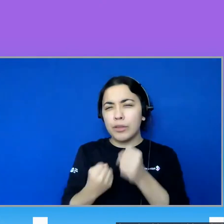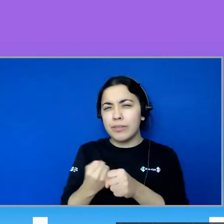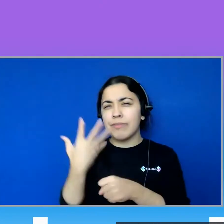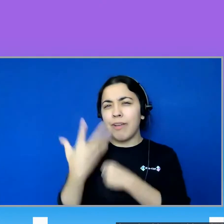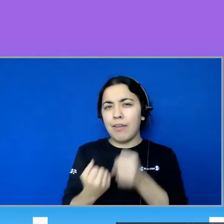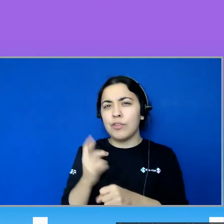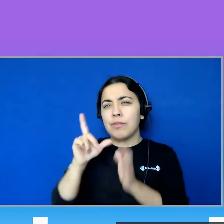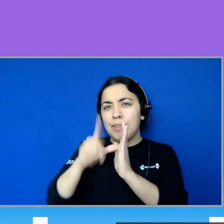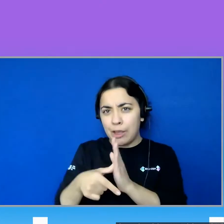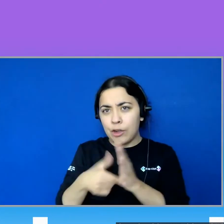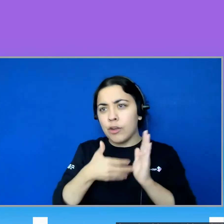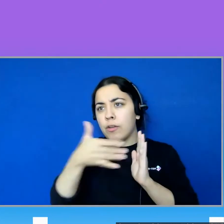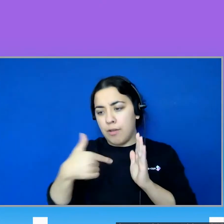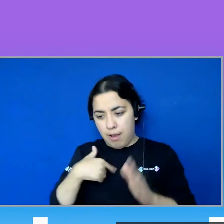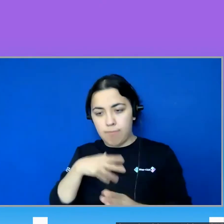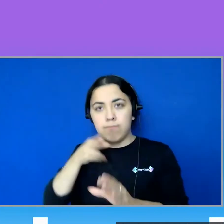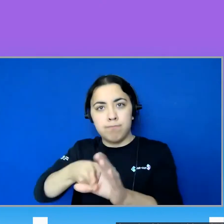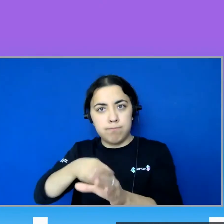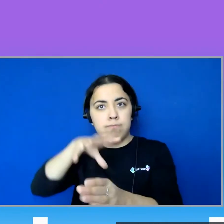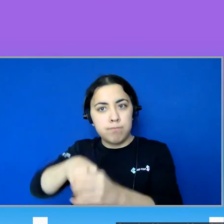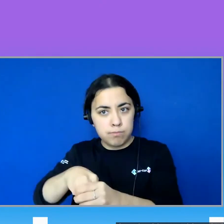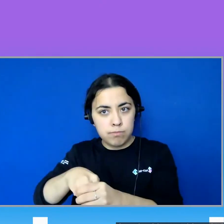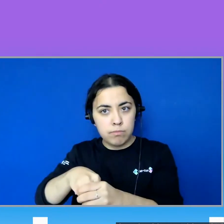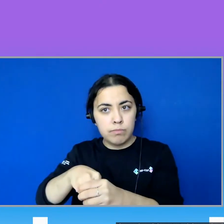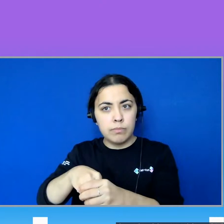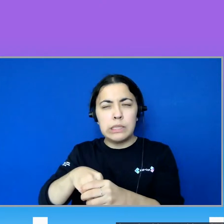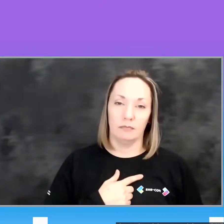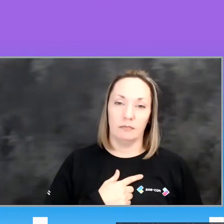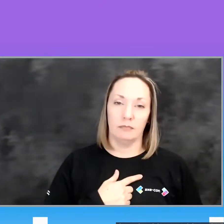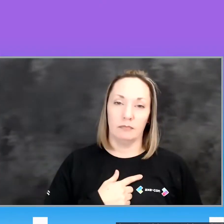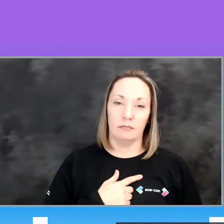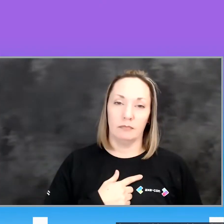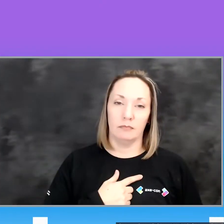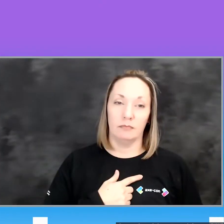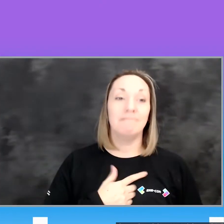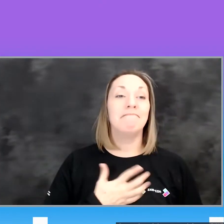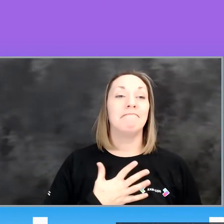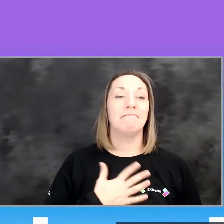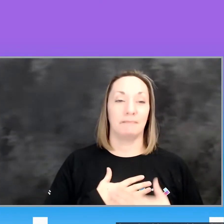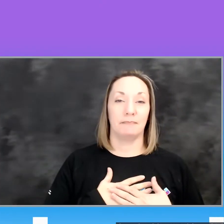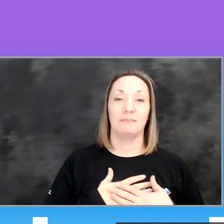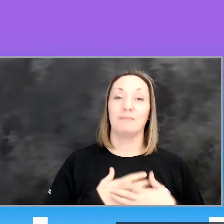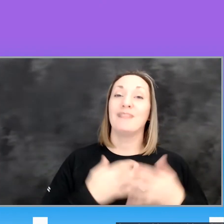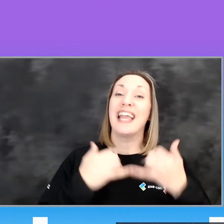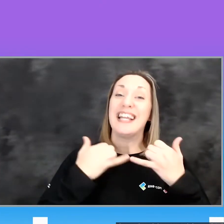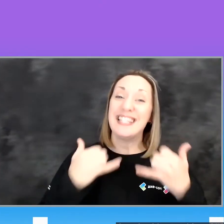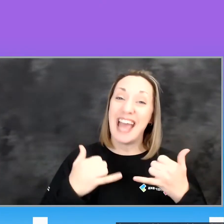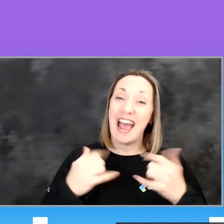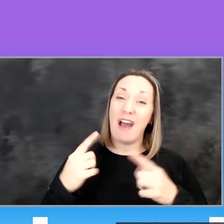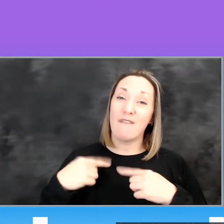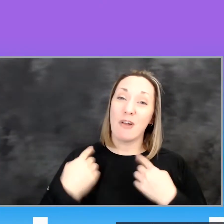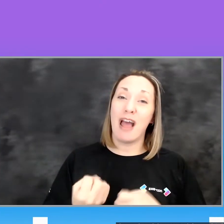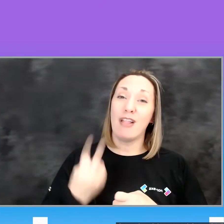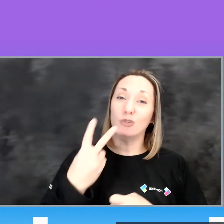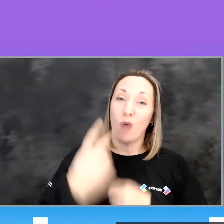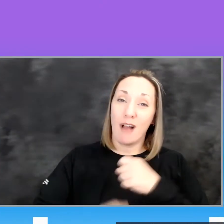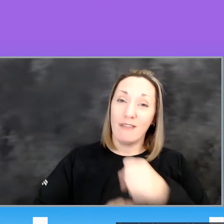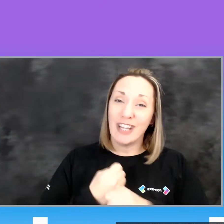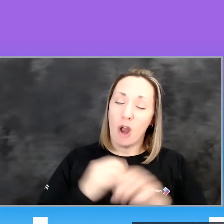about 4 or 5 years later and spent I've spent now 12 years